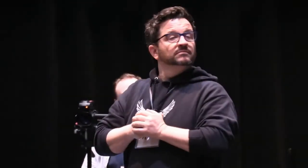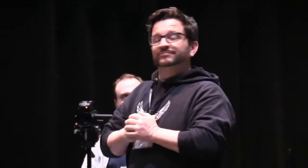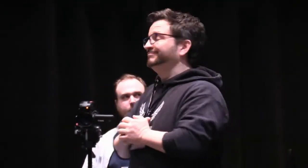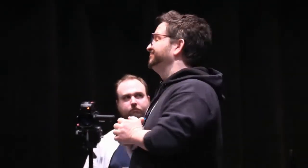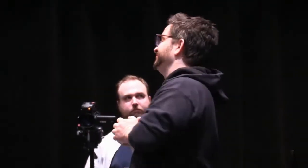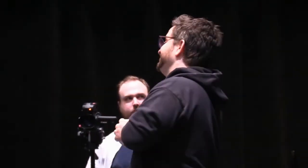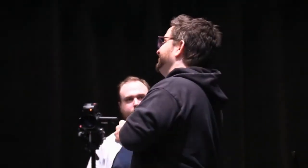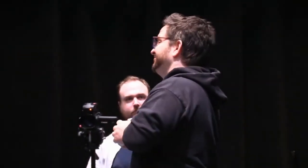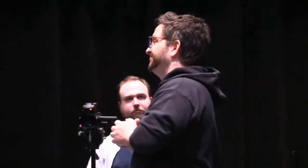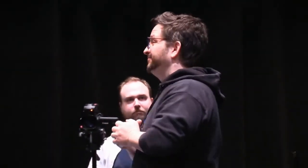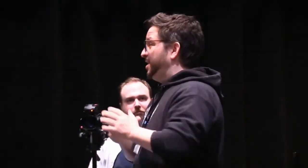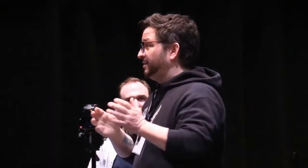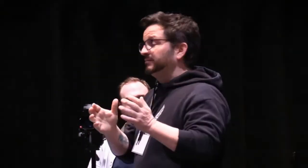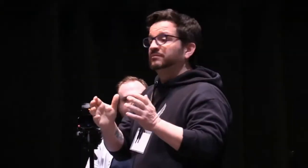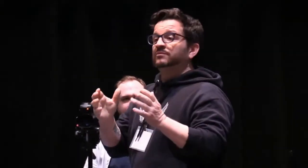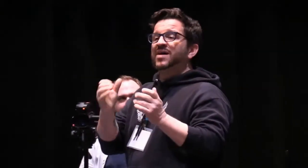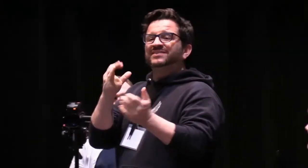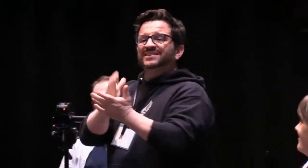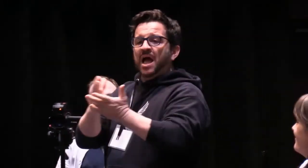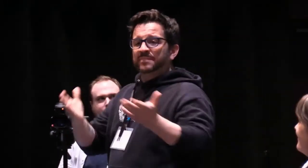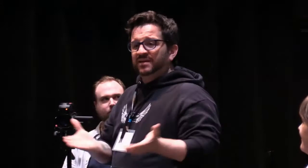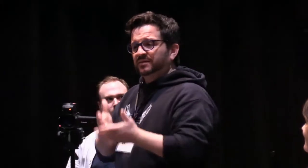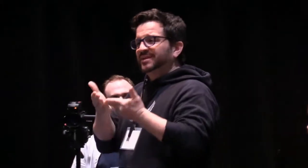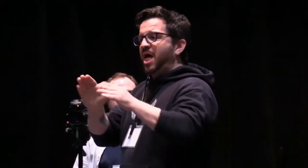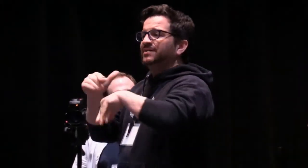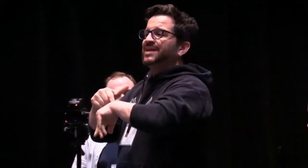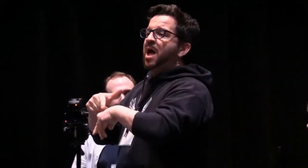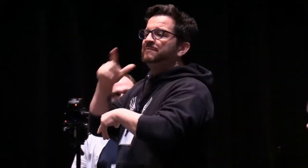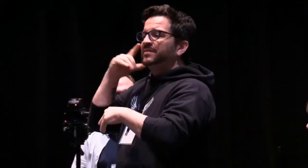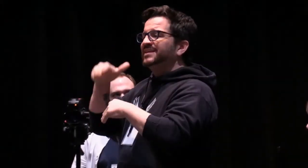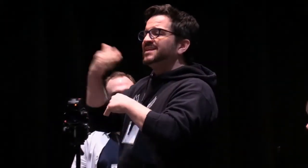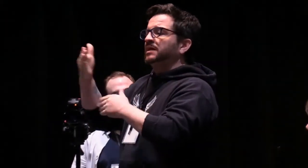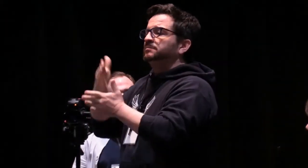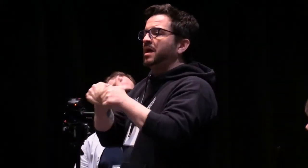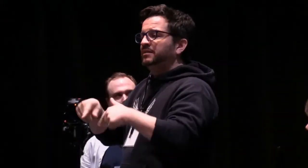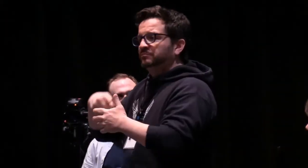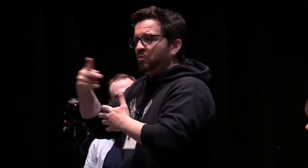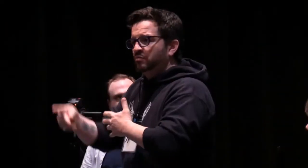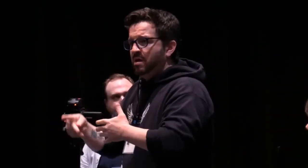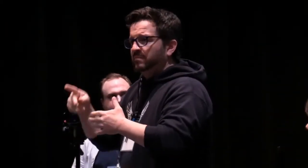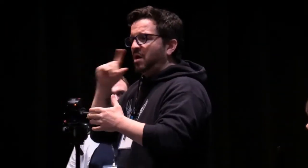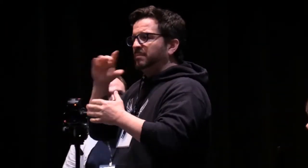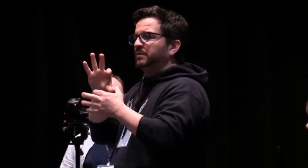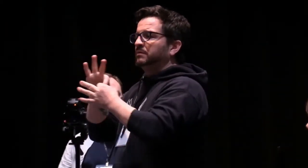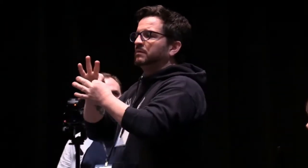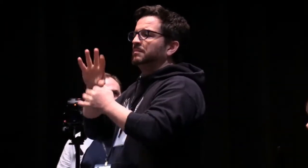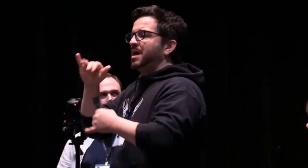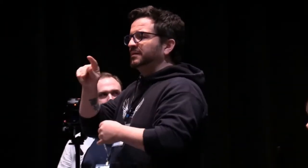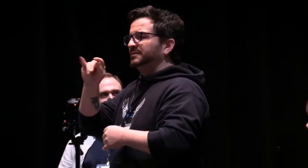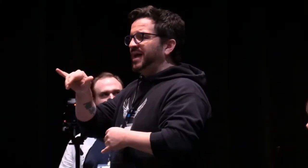(speaker too quiet to understand) So, I think we have to segue